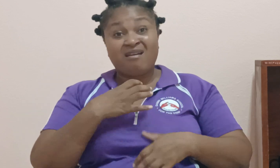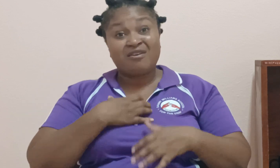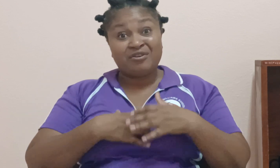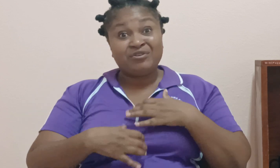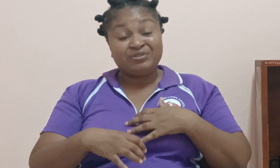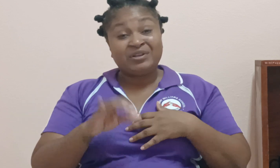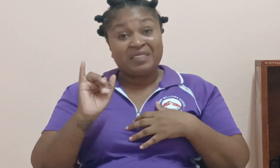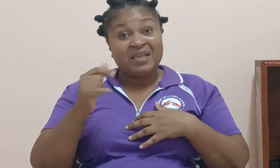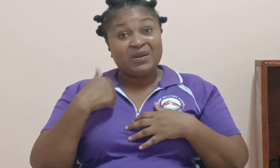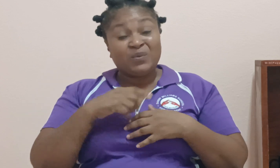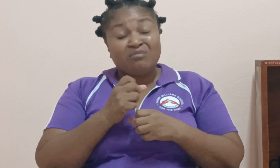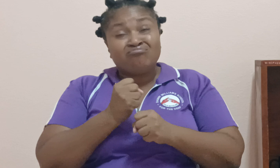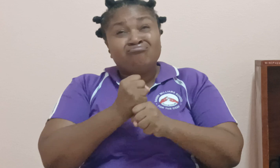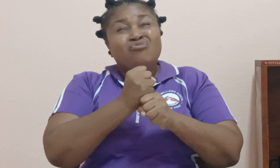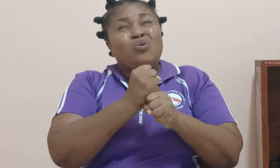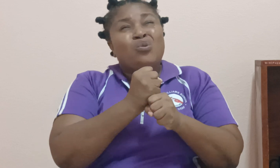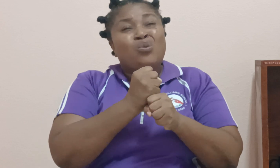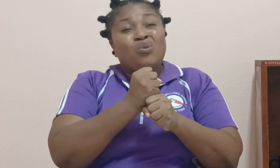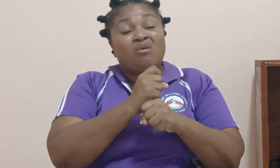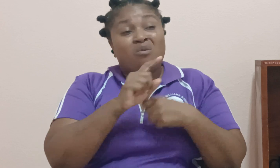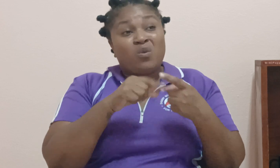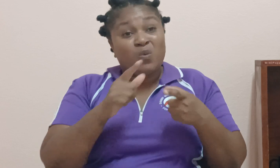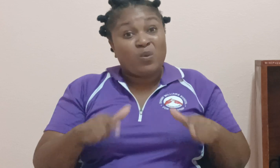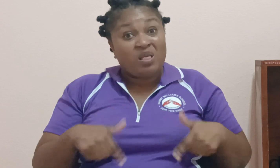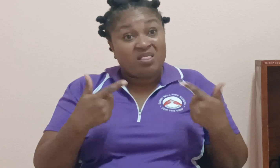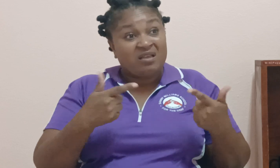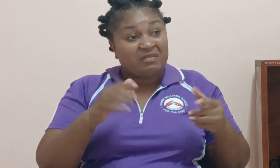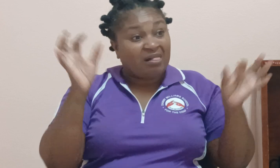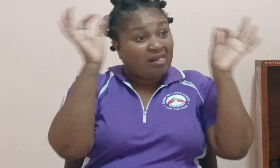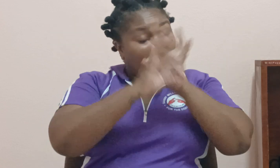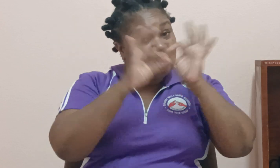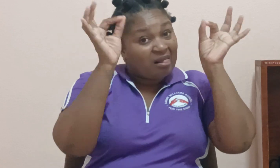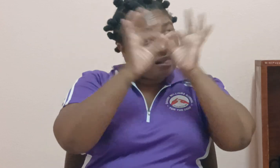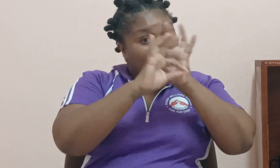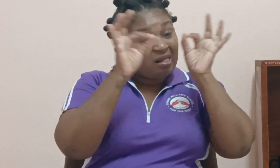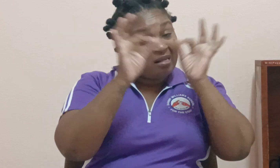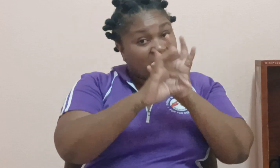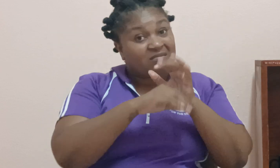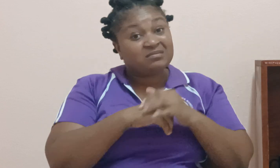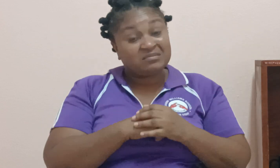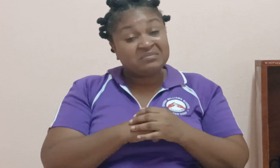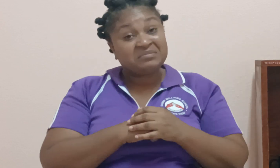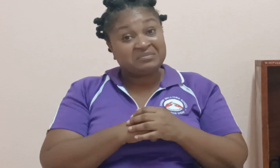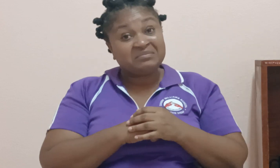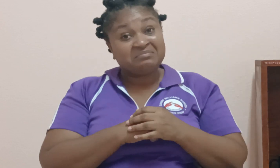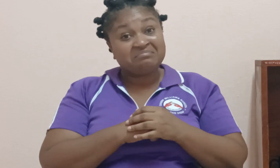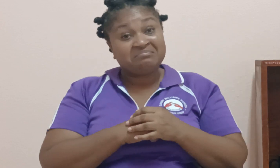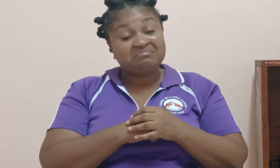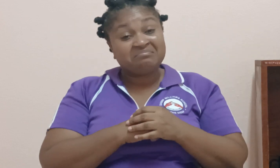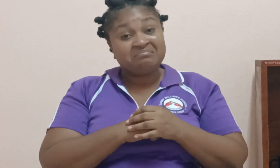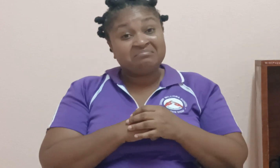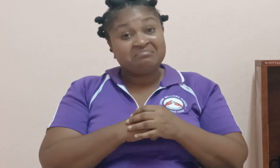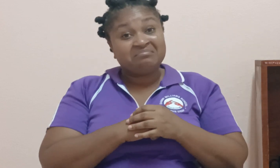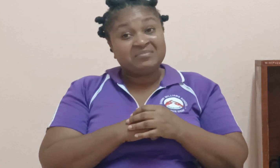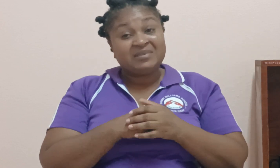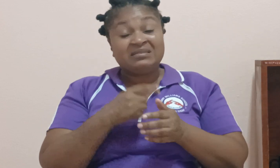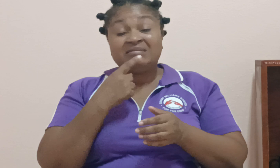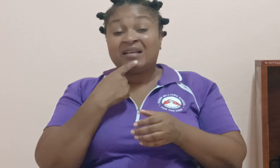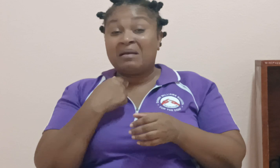that we held onto when we lived in ignorance” it says to me that